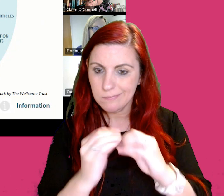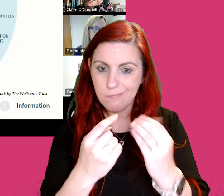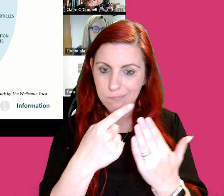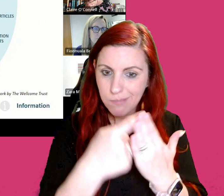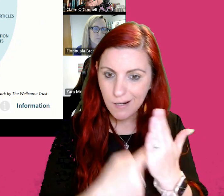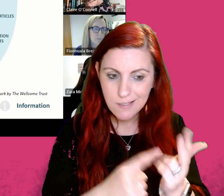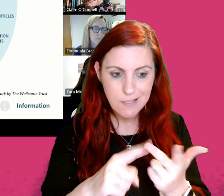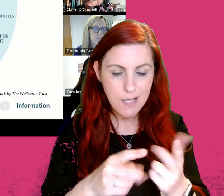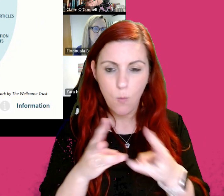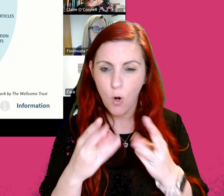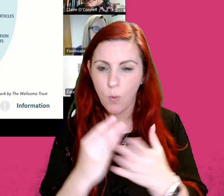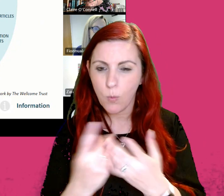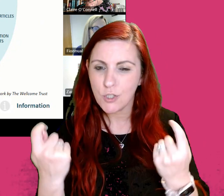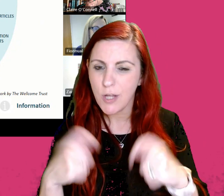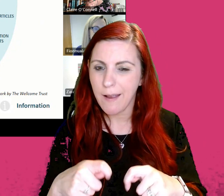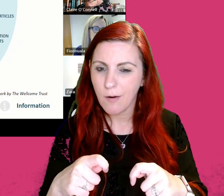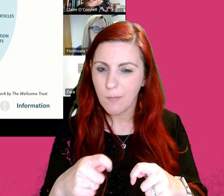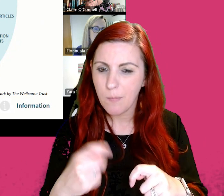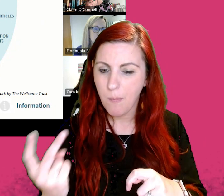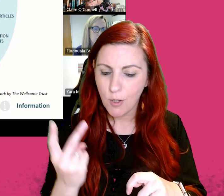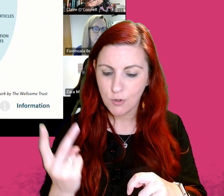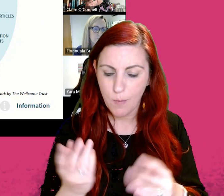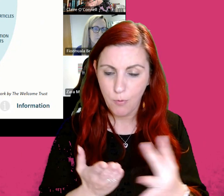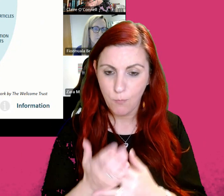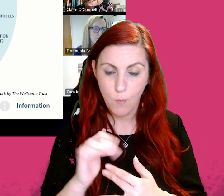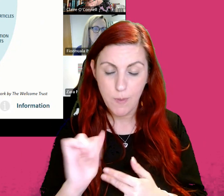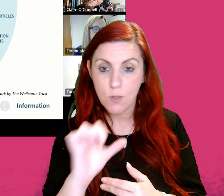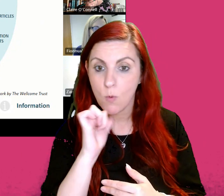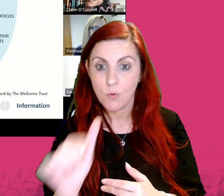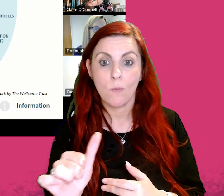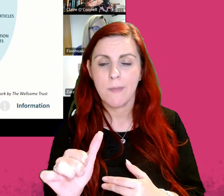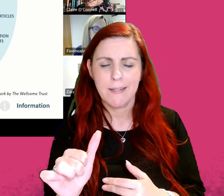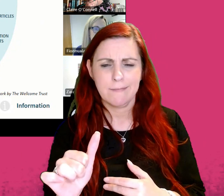decision- making so don't be alarmed if you see this model instead it's it's very much the same